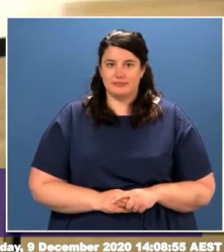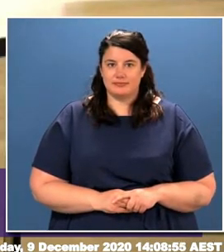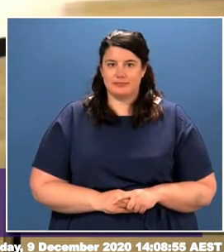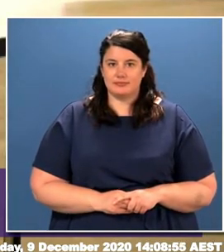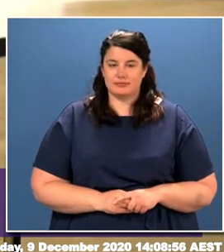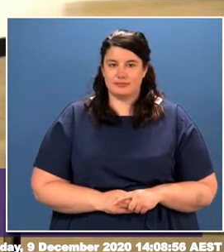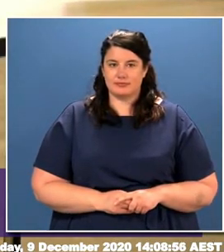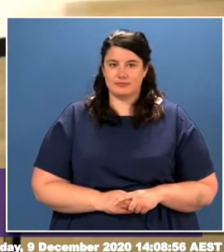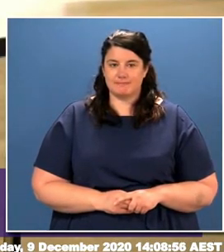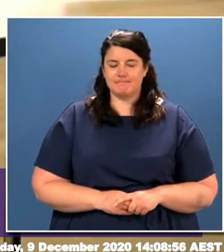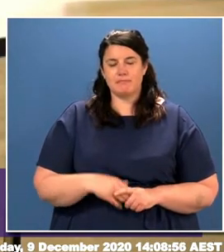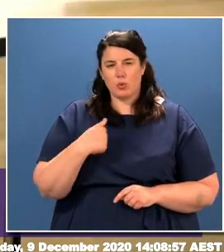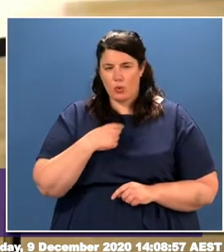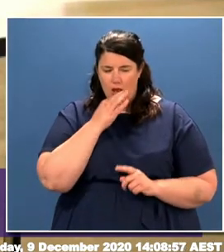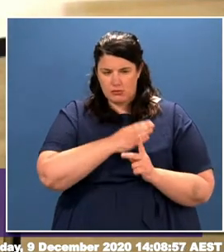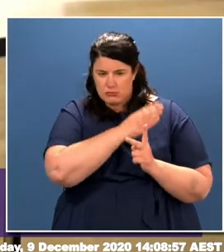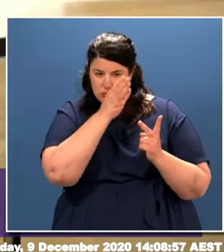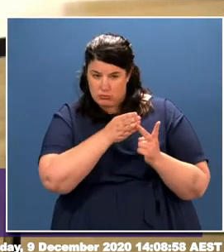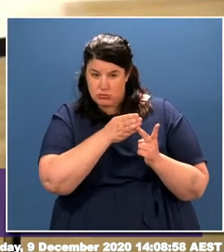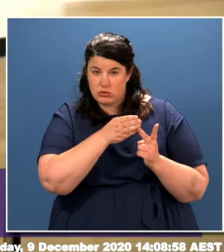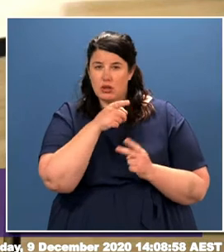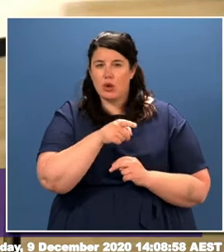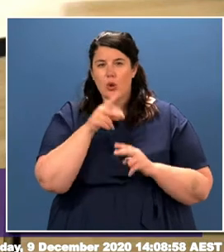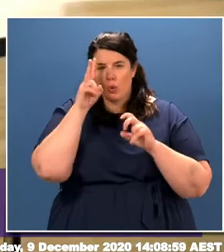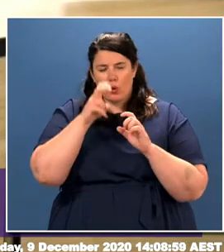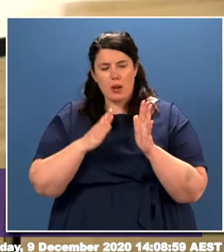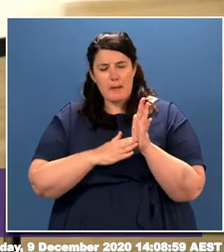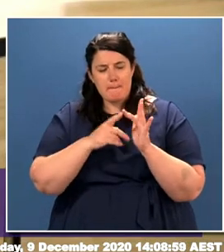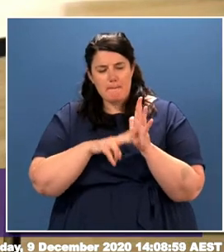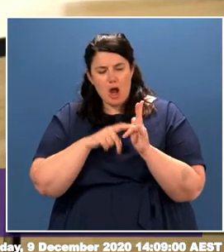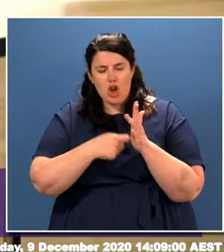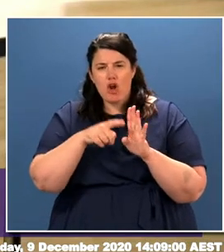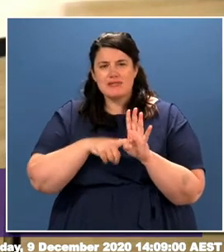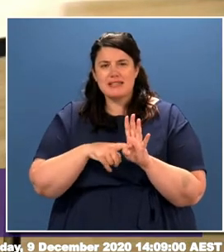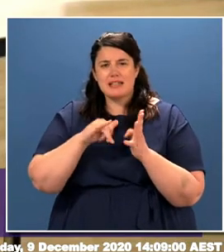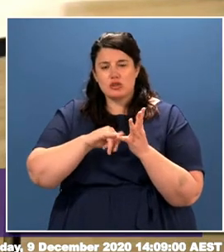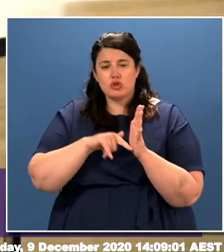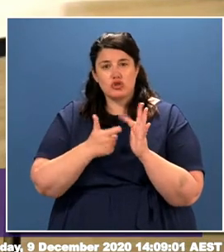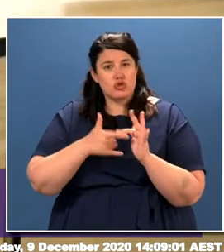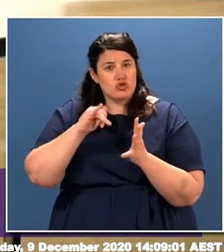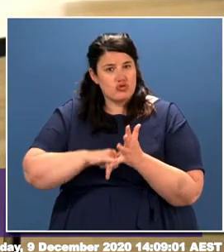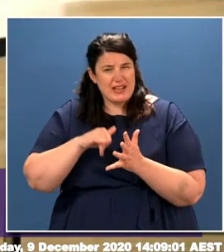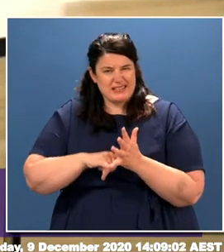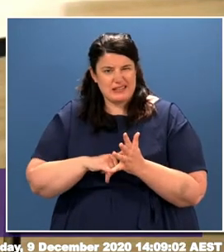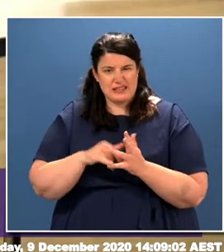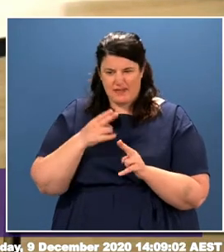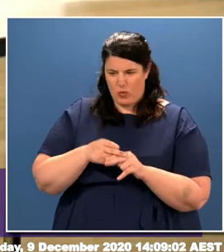about this concept which we hear about of being of minority stress in relation to the LGBTI community.